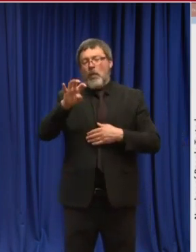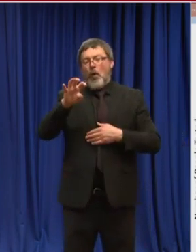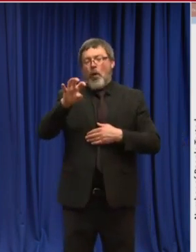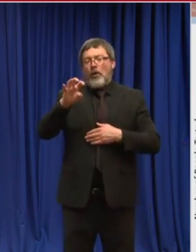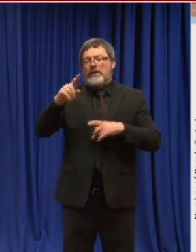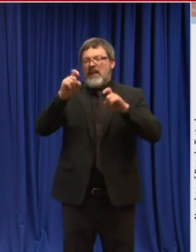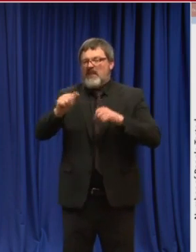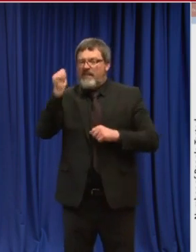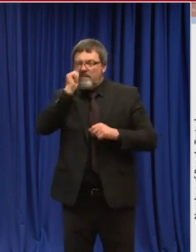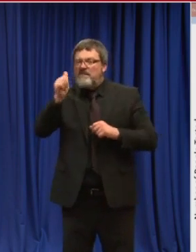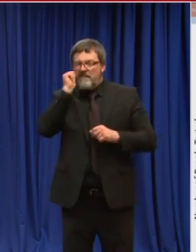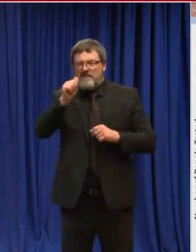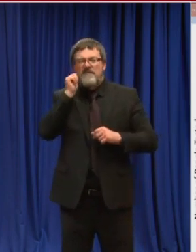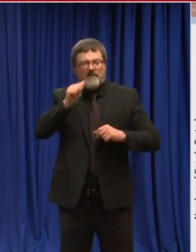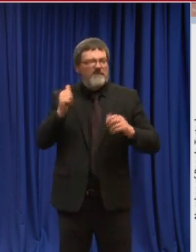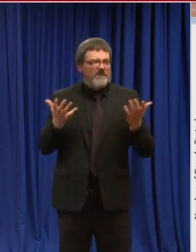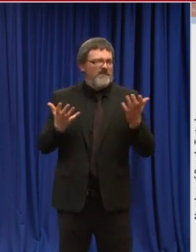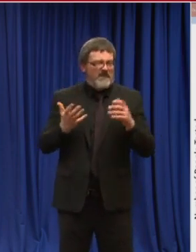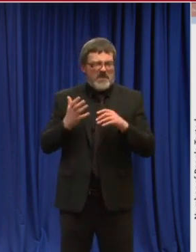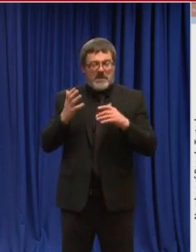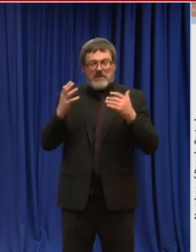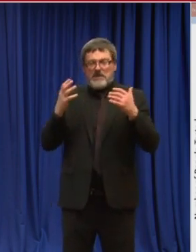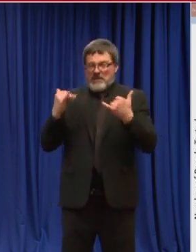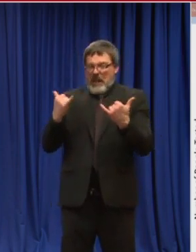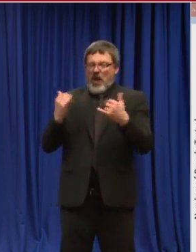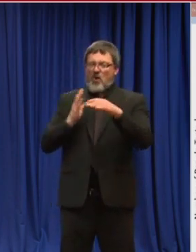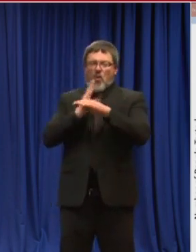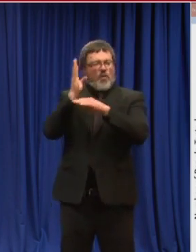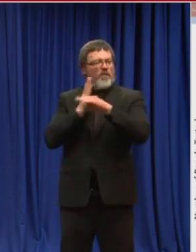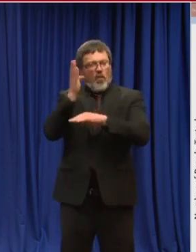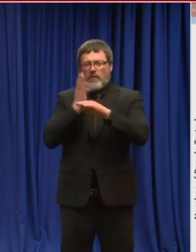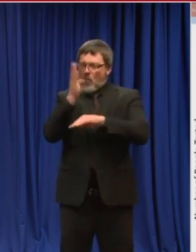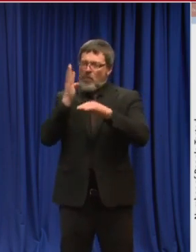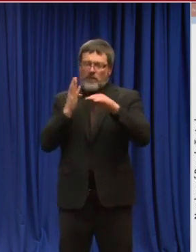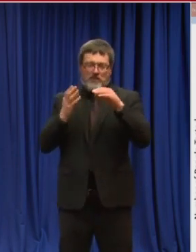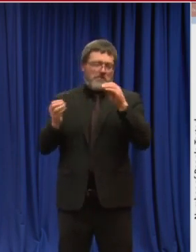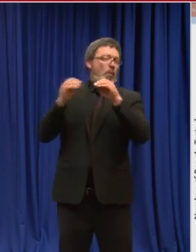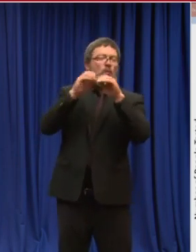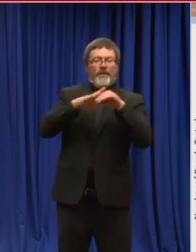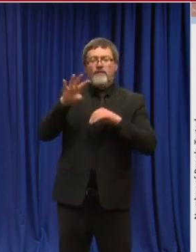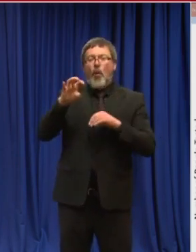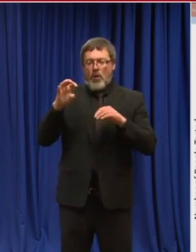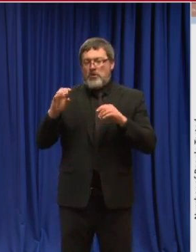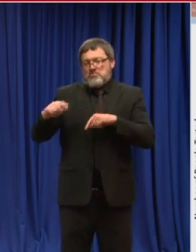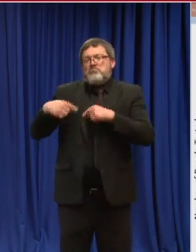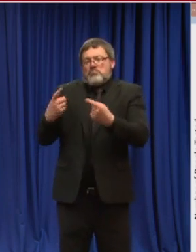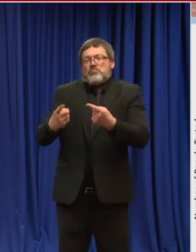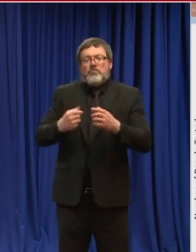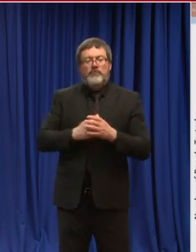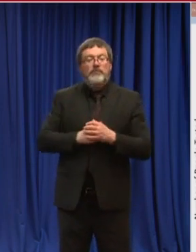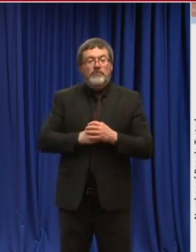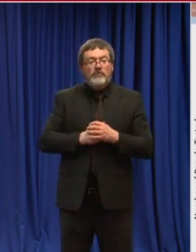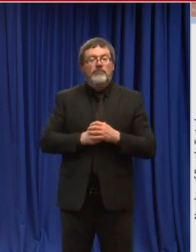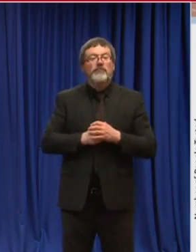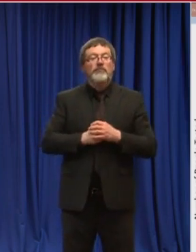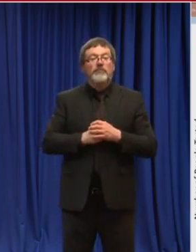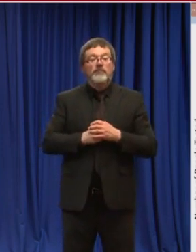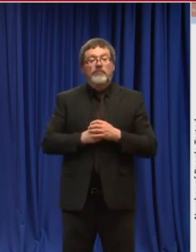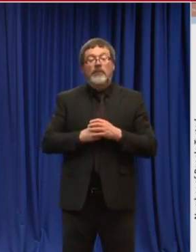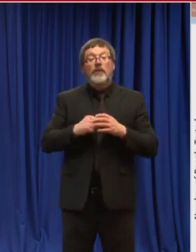THIS DOES NOT INCLUDE THE MOST RECENT DATA FROM YESTERDAY WHERE THERE WERE OVER 400 TESTS CONDUCTED IN NEW HAMPSHIRE THAT HAVE BEEN REPORTED TO US.